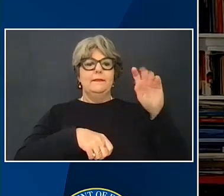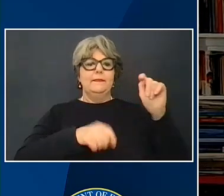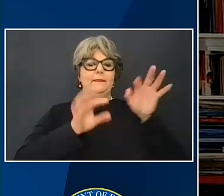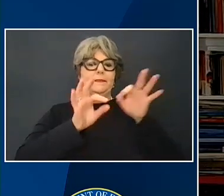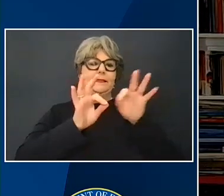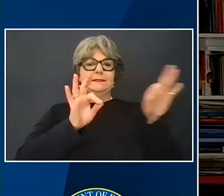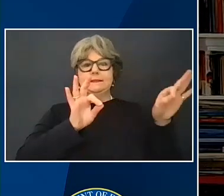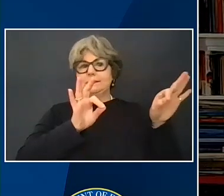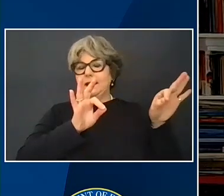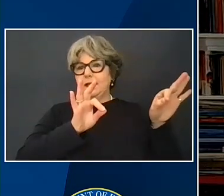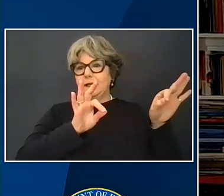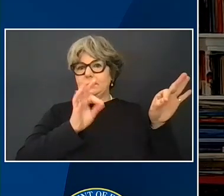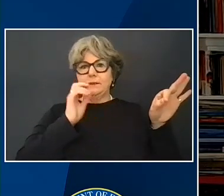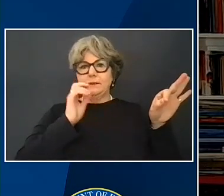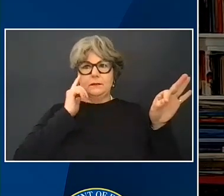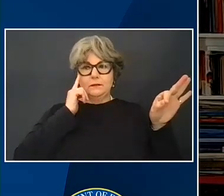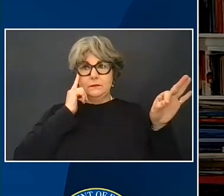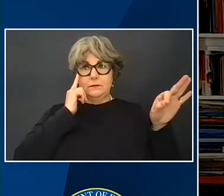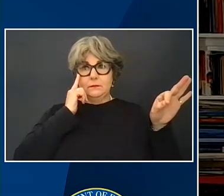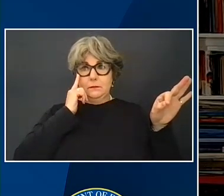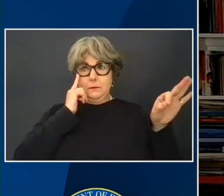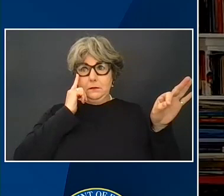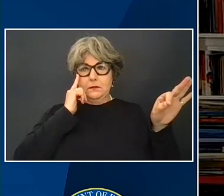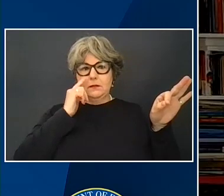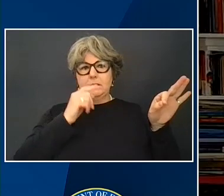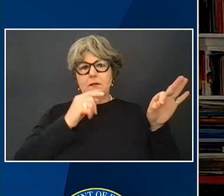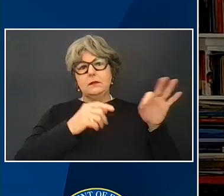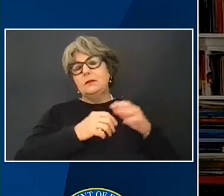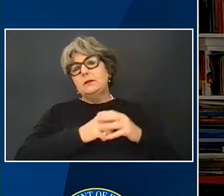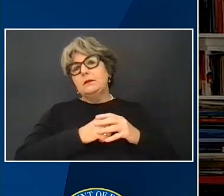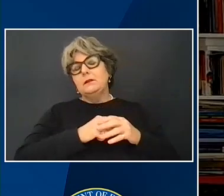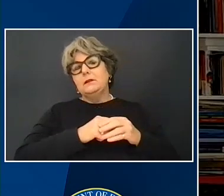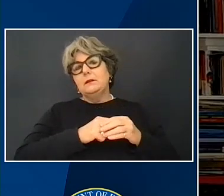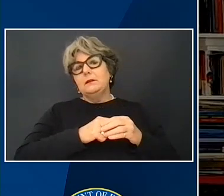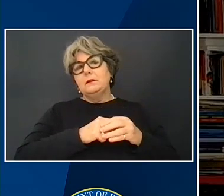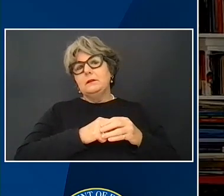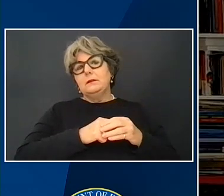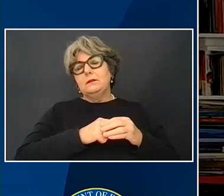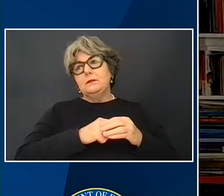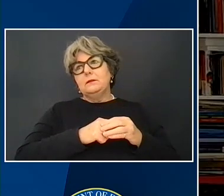embodies the tendency of the Department's